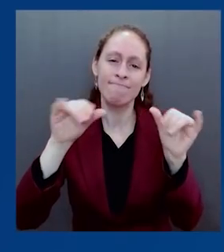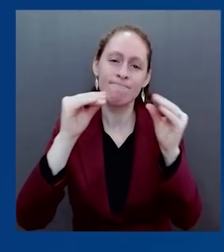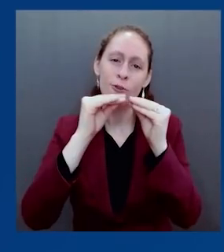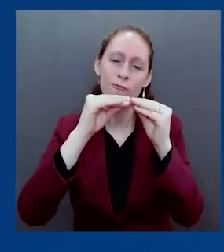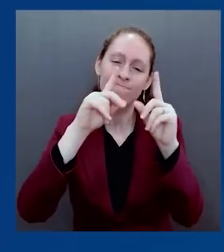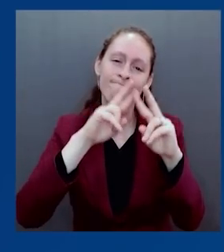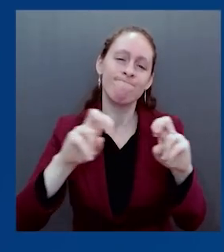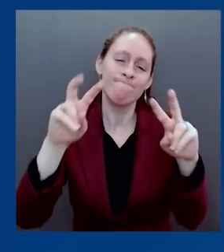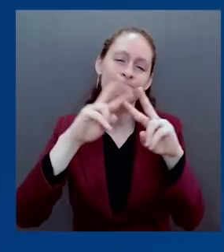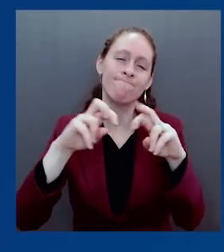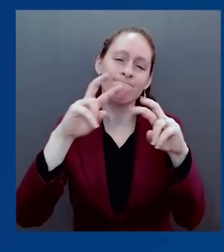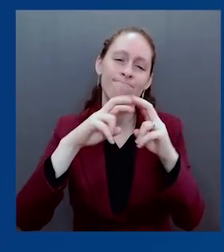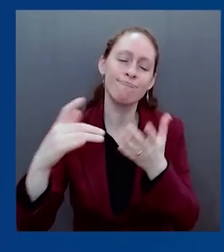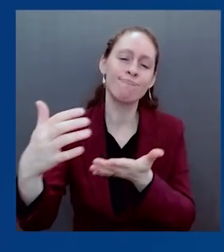We look forward to the next briefing.